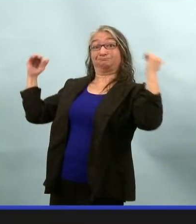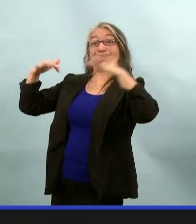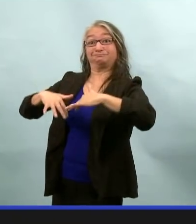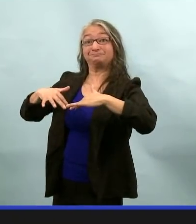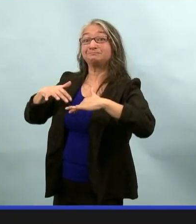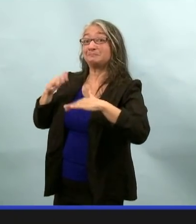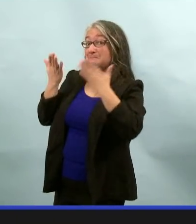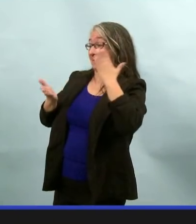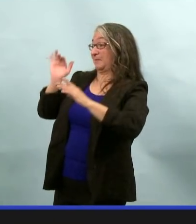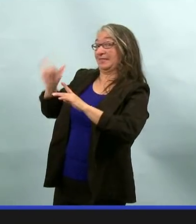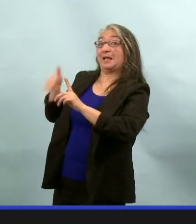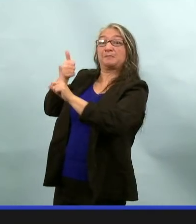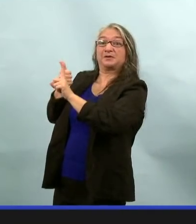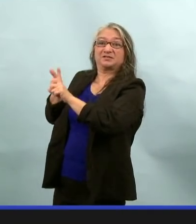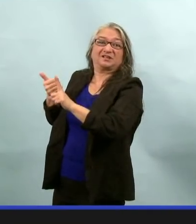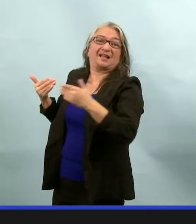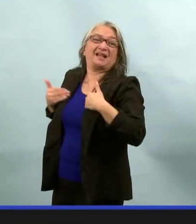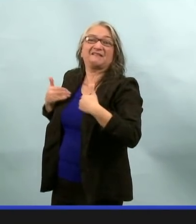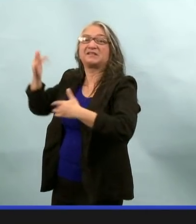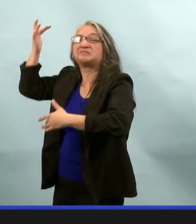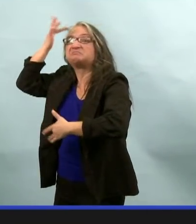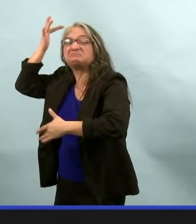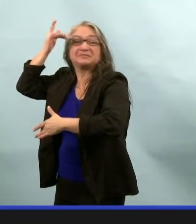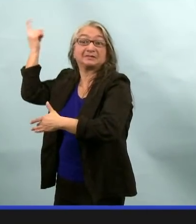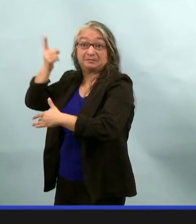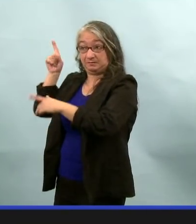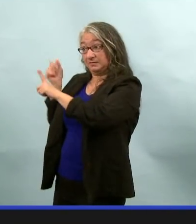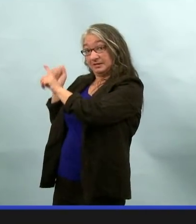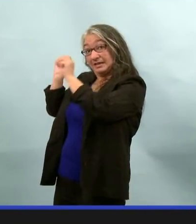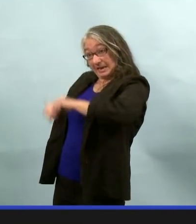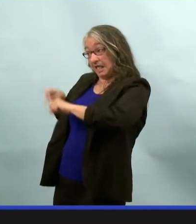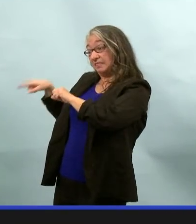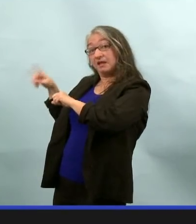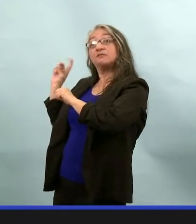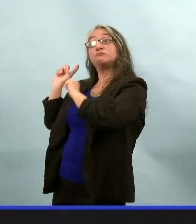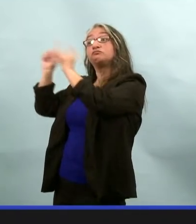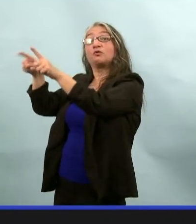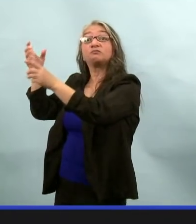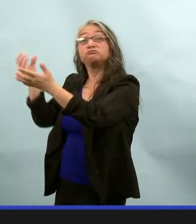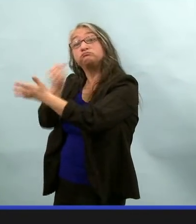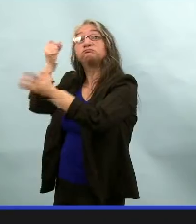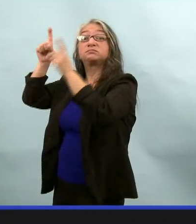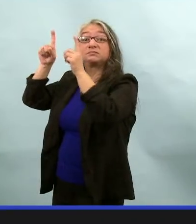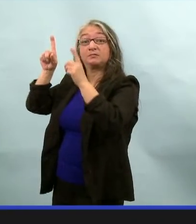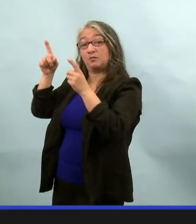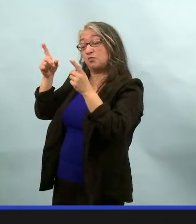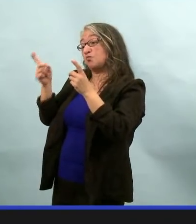combat the spread what do you think the idea of the province sending some of that stockpile or